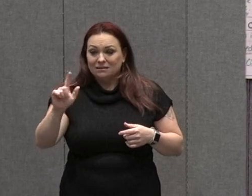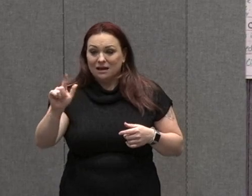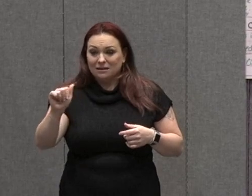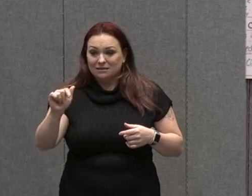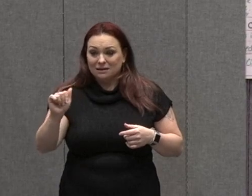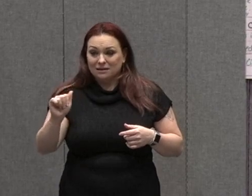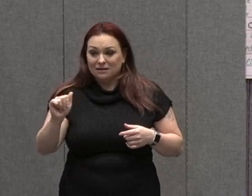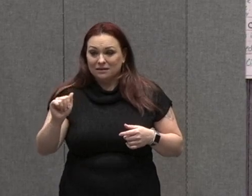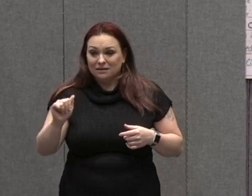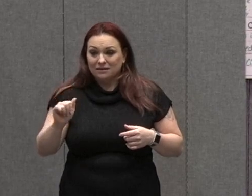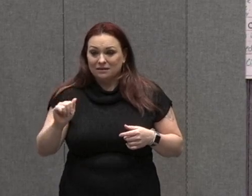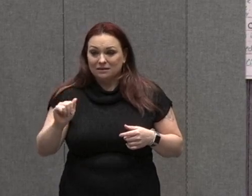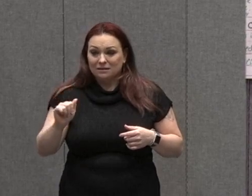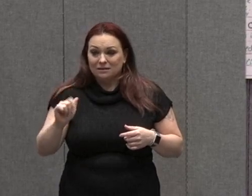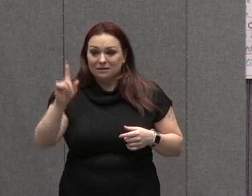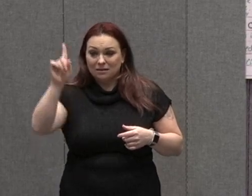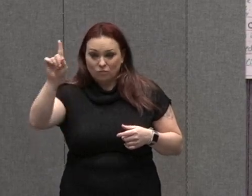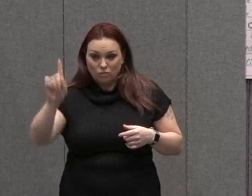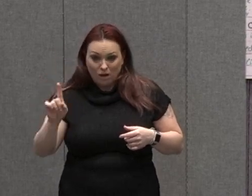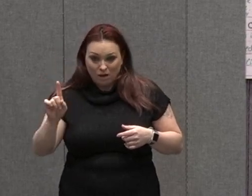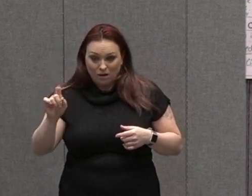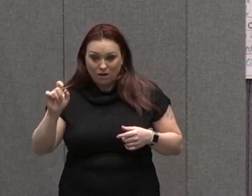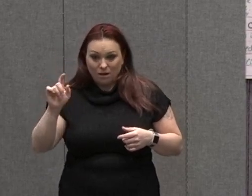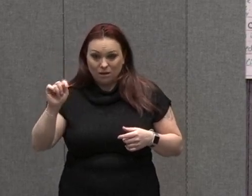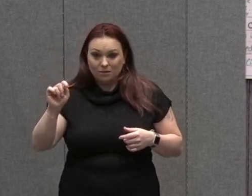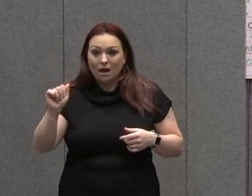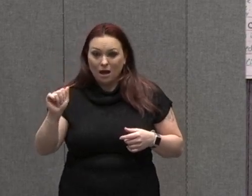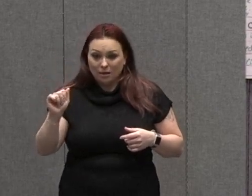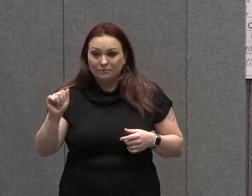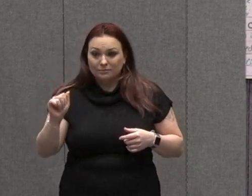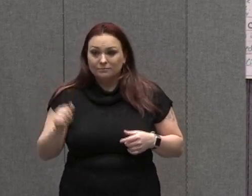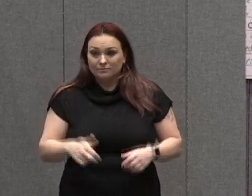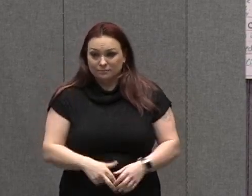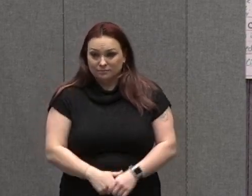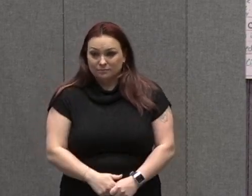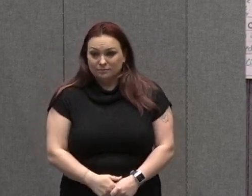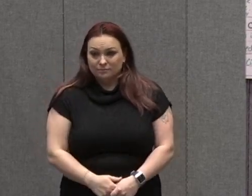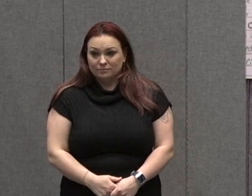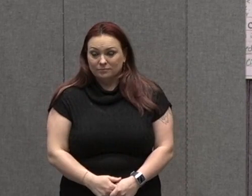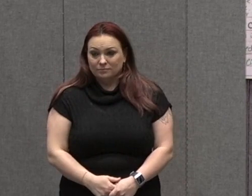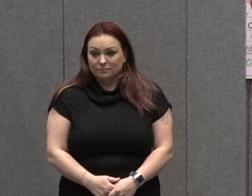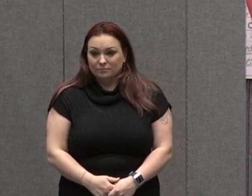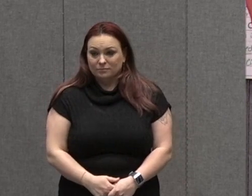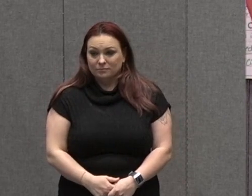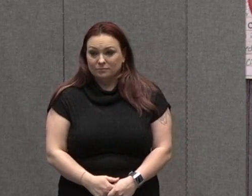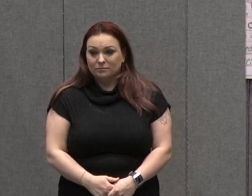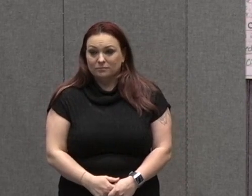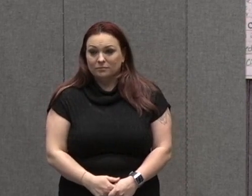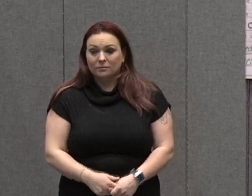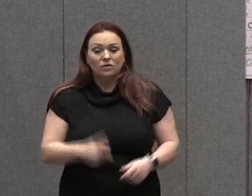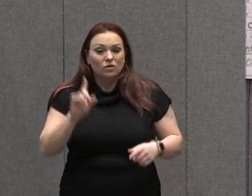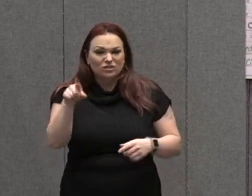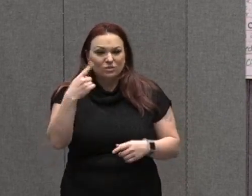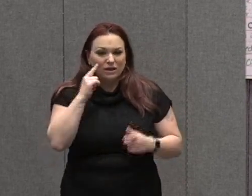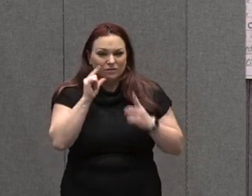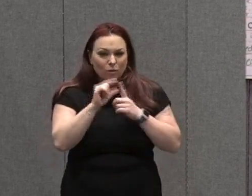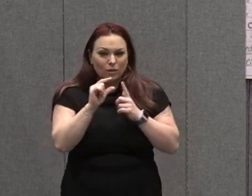tati and that's a Ta. - Ta. Okay. So while we have our tati's and ta's until the very end,